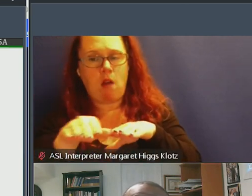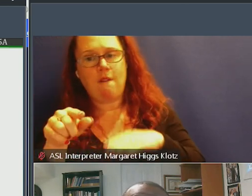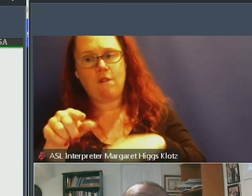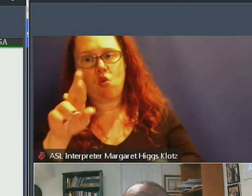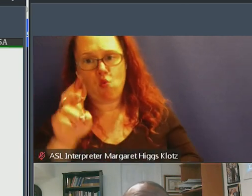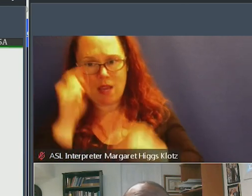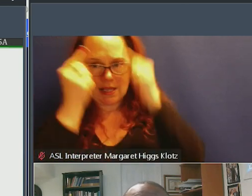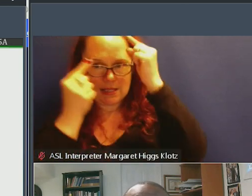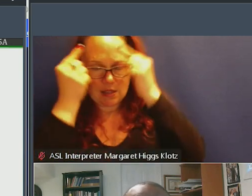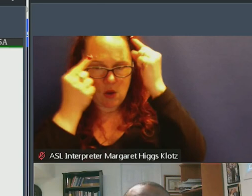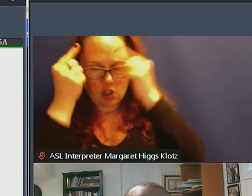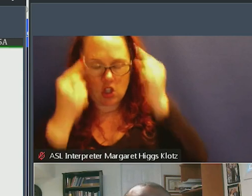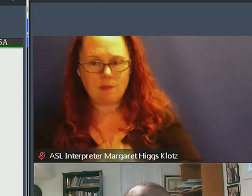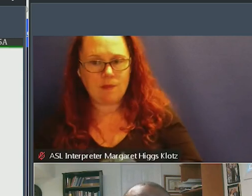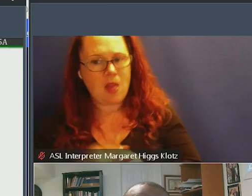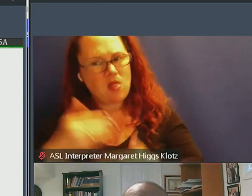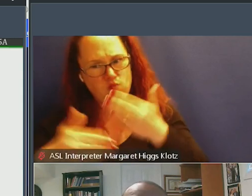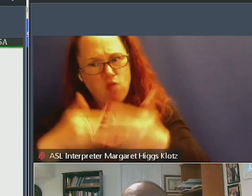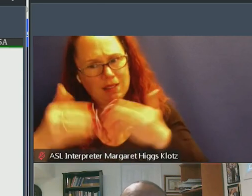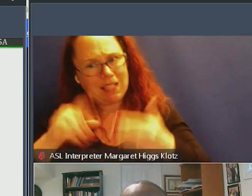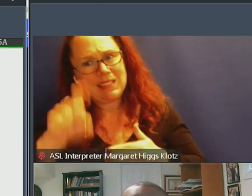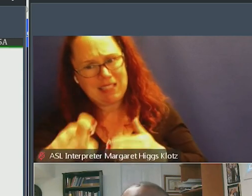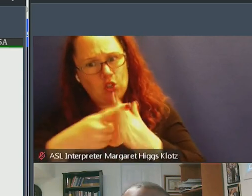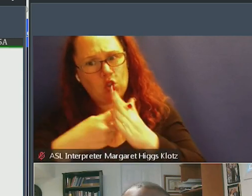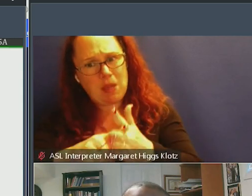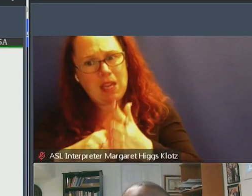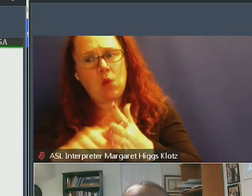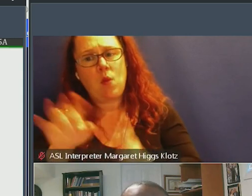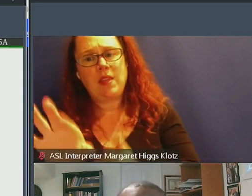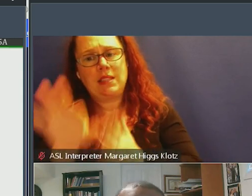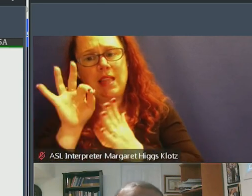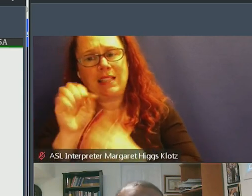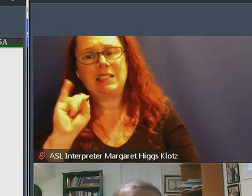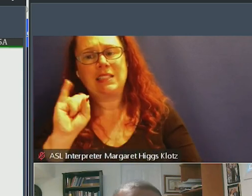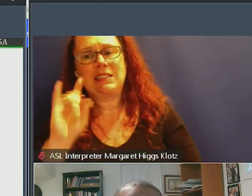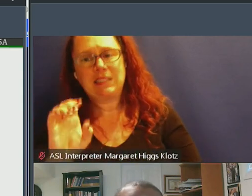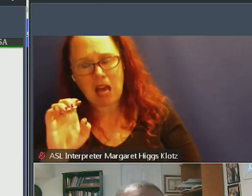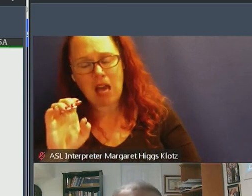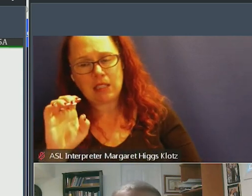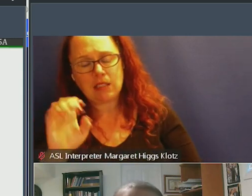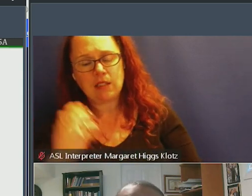The process is to start with type of license and then we can talk about building design. But now I'm at,